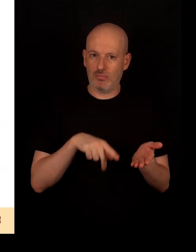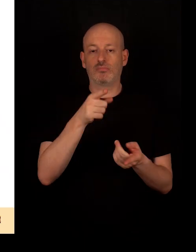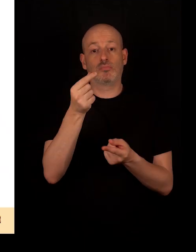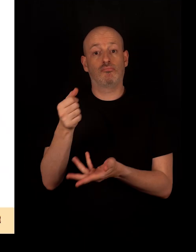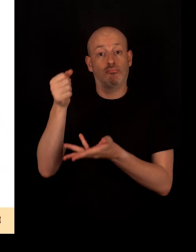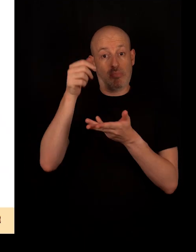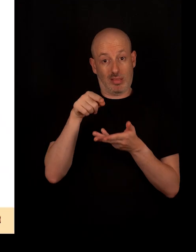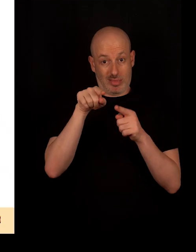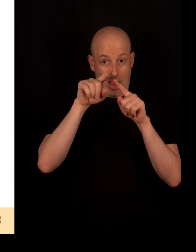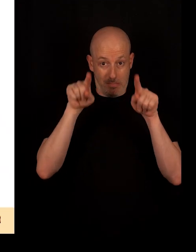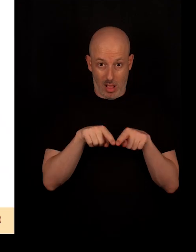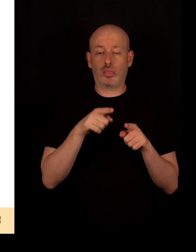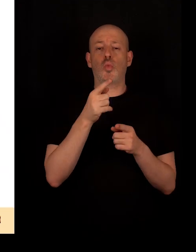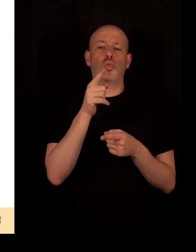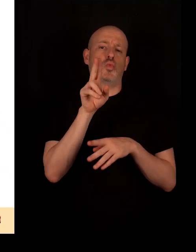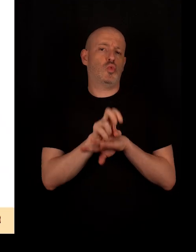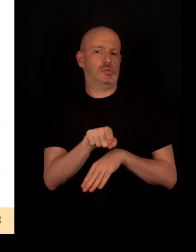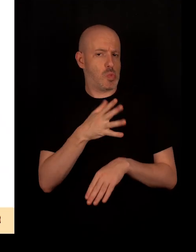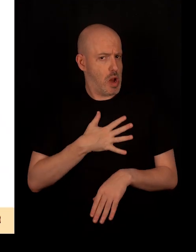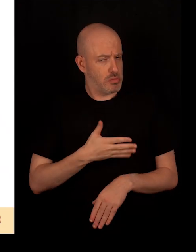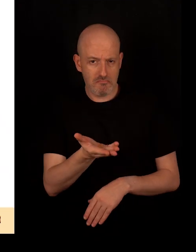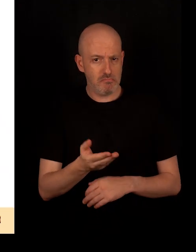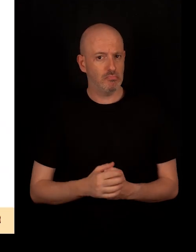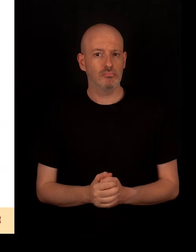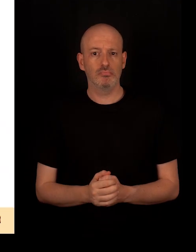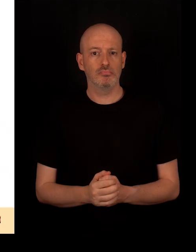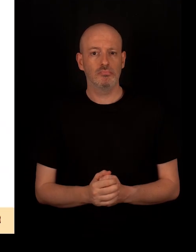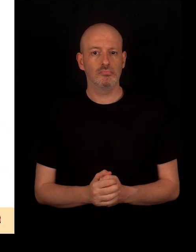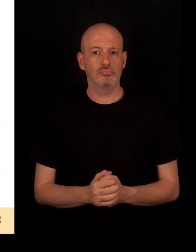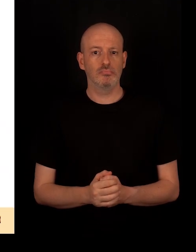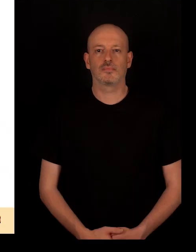You will receive this template if you wish to use that.